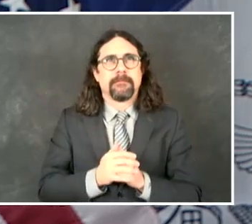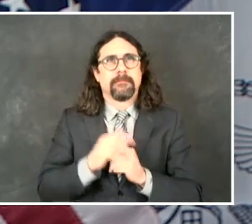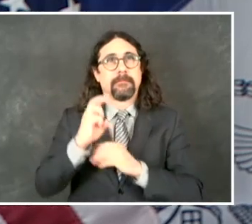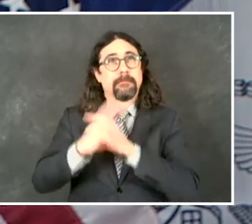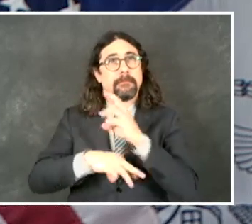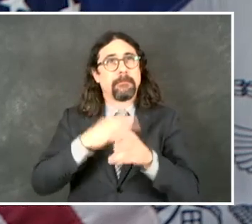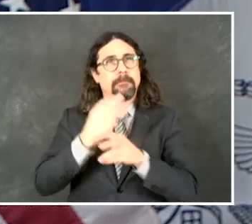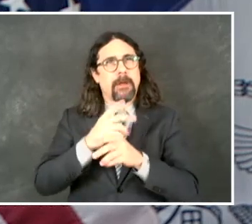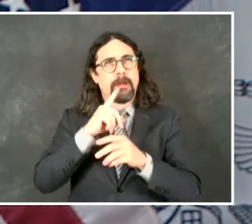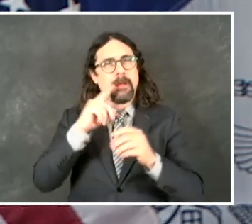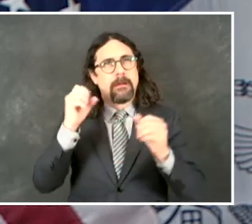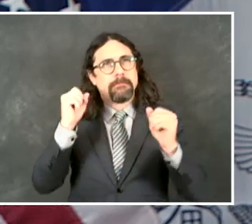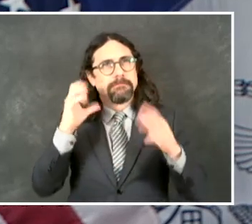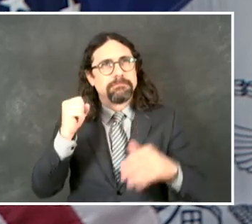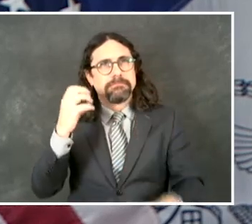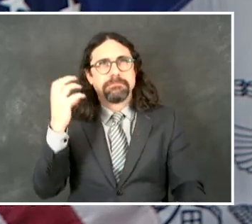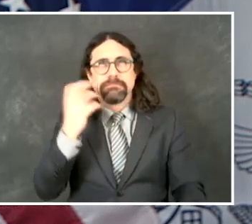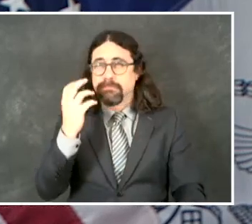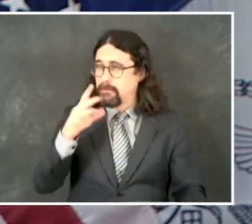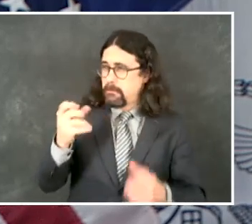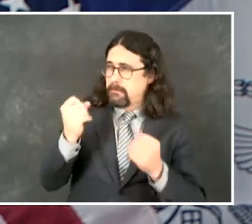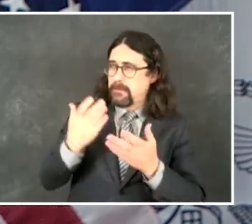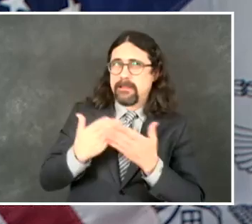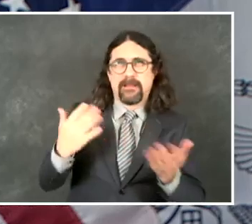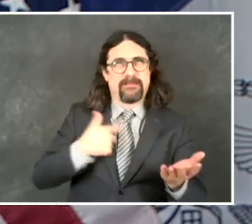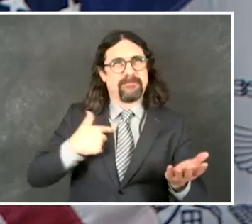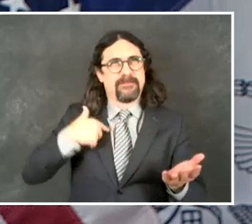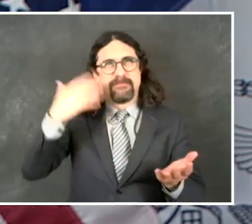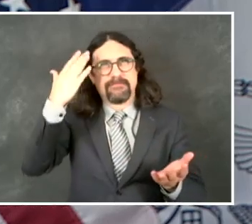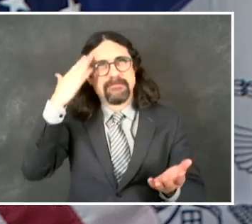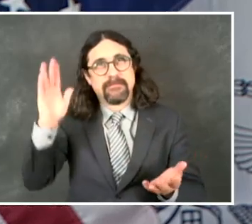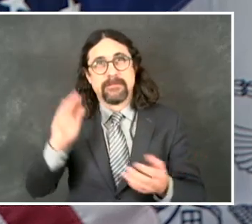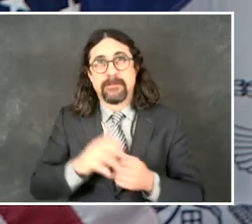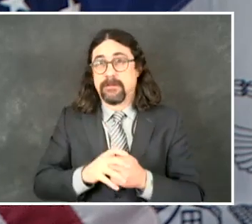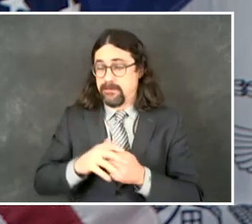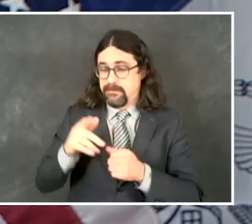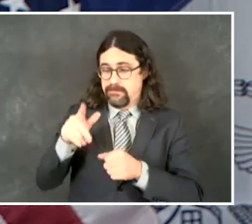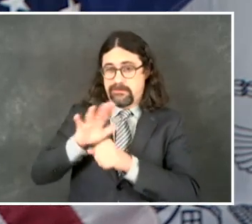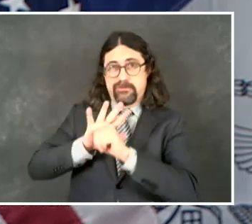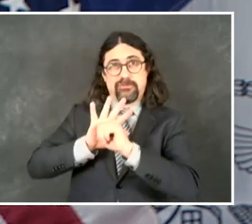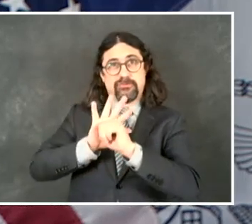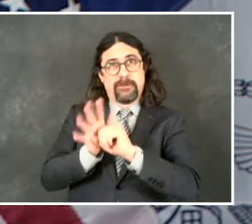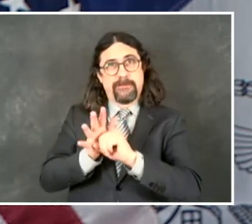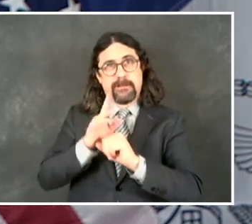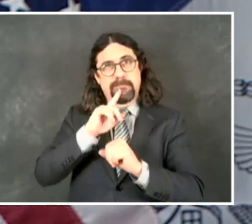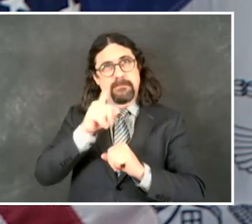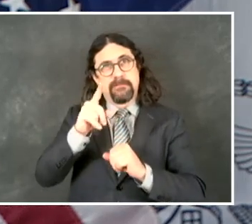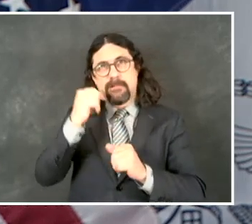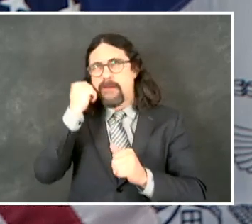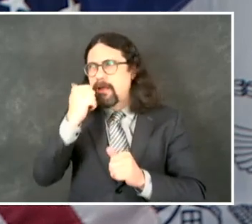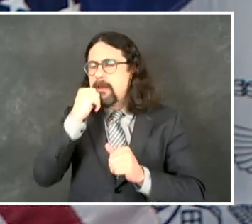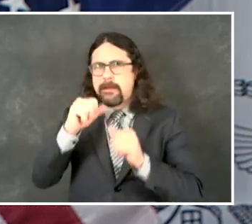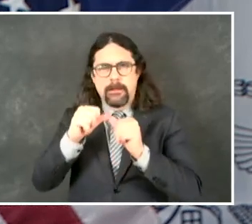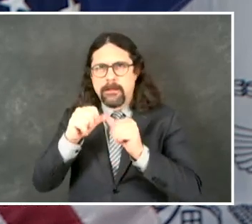EXPERIENCE IS HOW MANY THINGS AREN'T KNOWN ABOUT THIS DISEASE. WE CONSTANTLY FELE IKLEWE ' RE FIGHTING AN